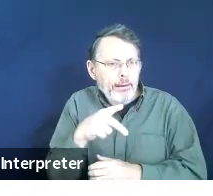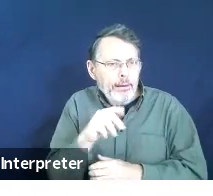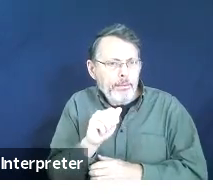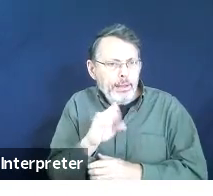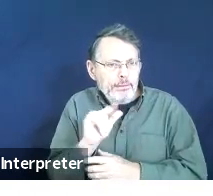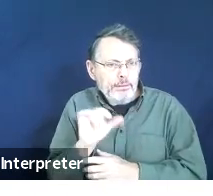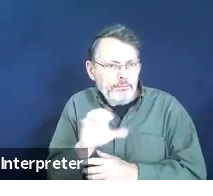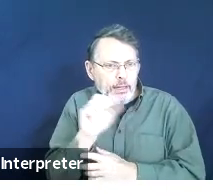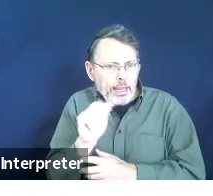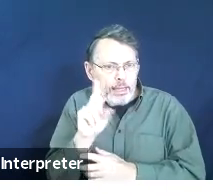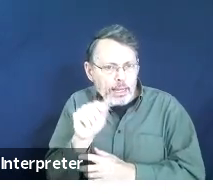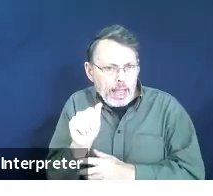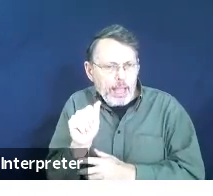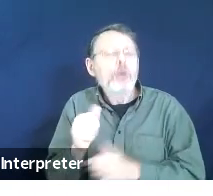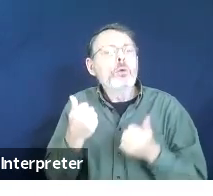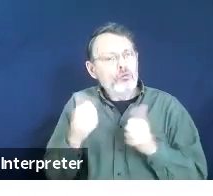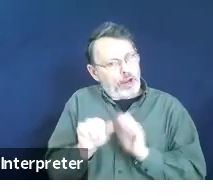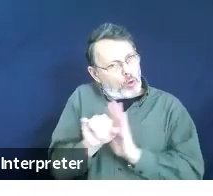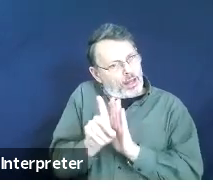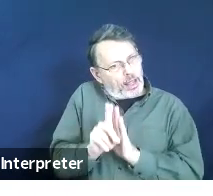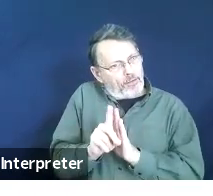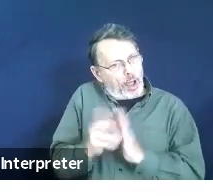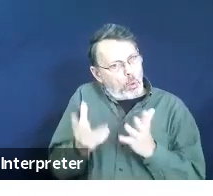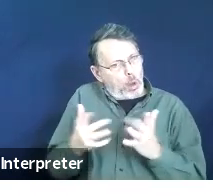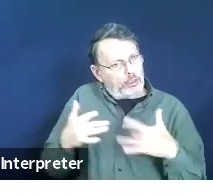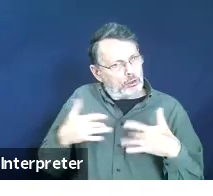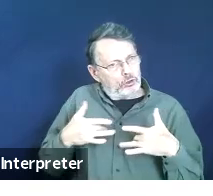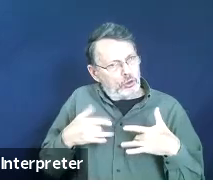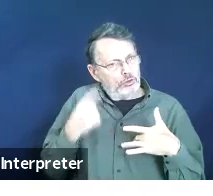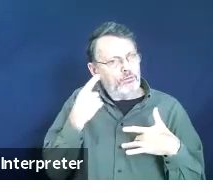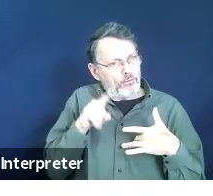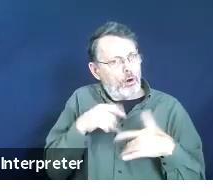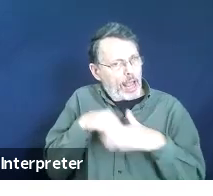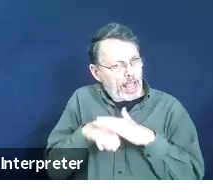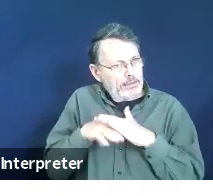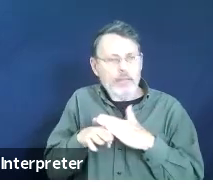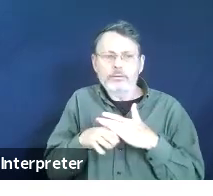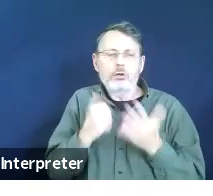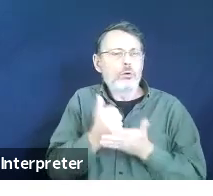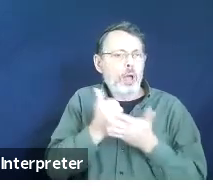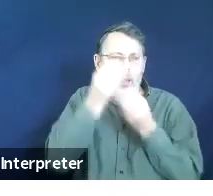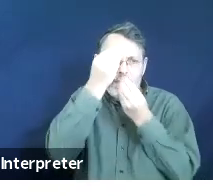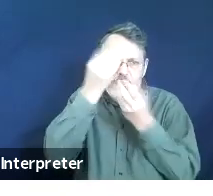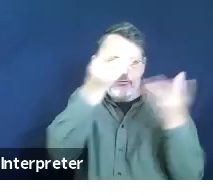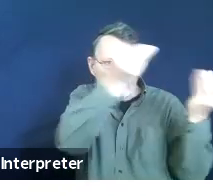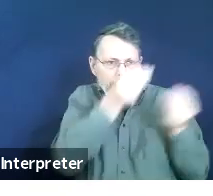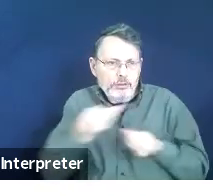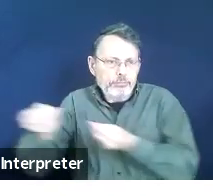to identify access concerns and to be a conduit of information, low, between emergency management